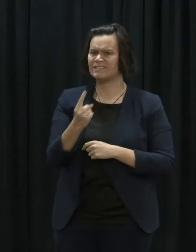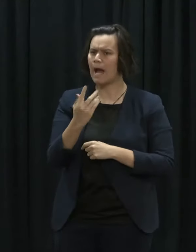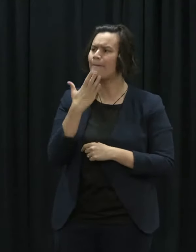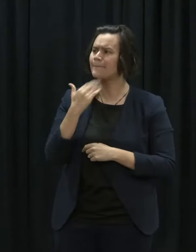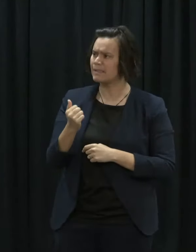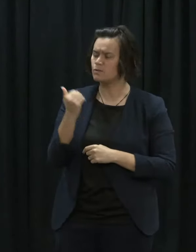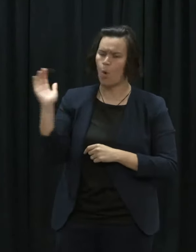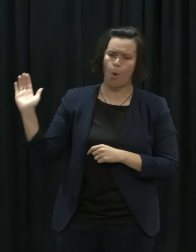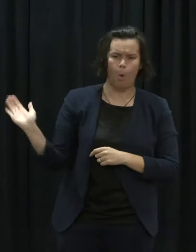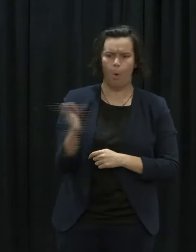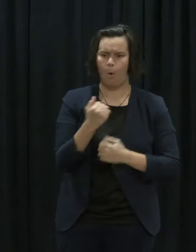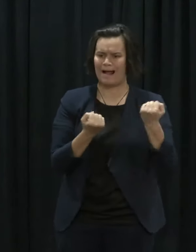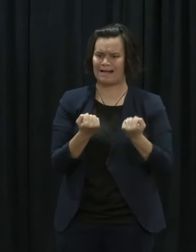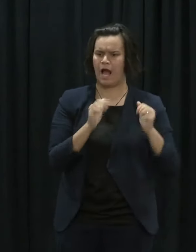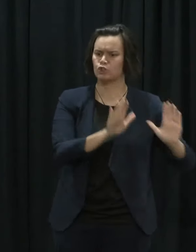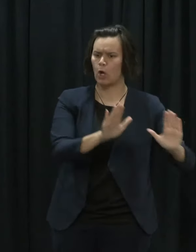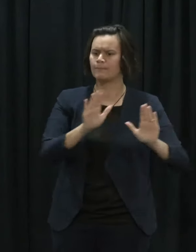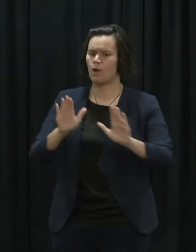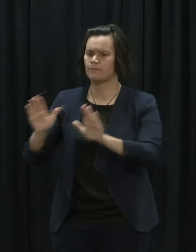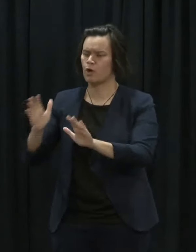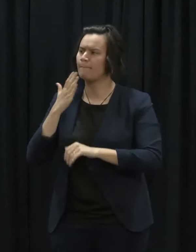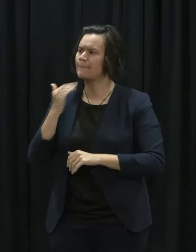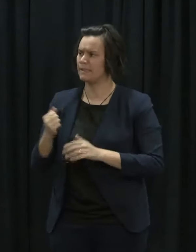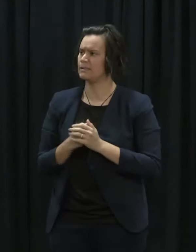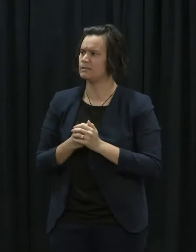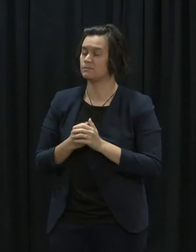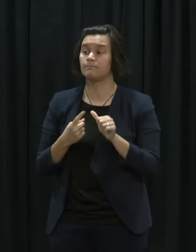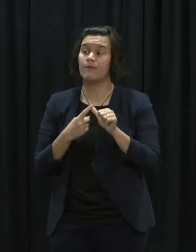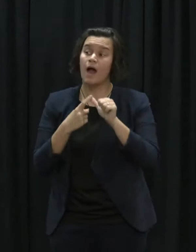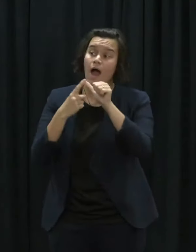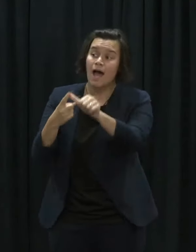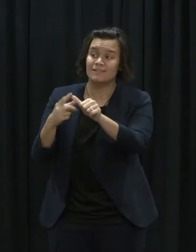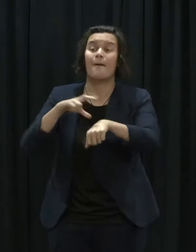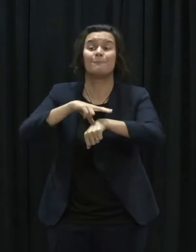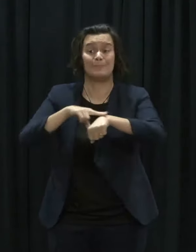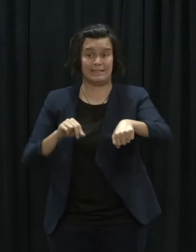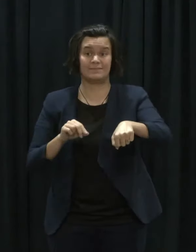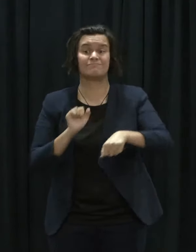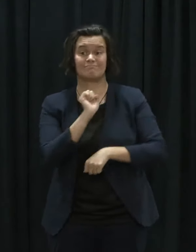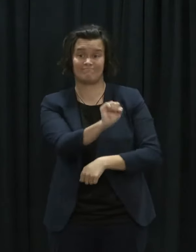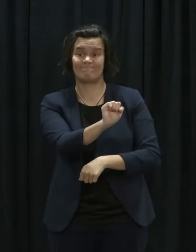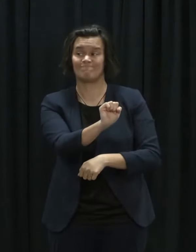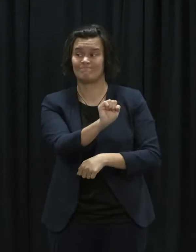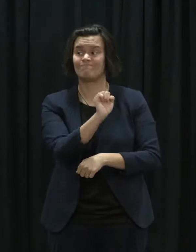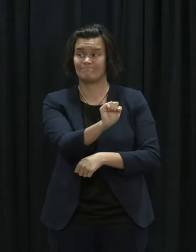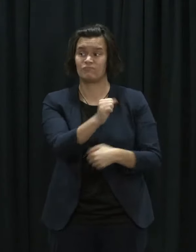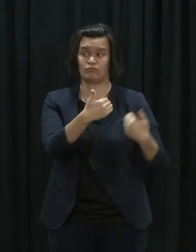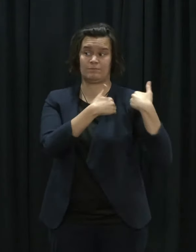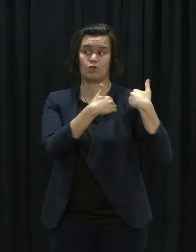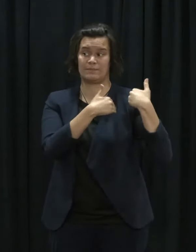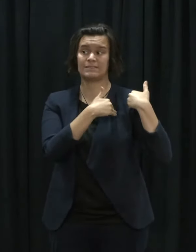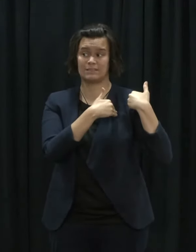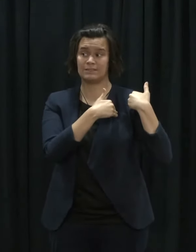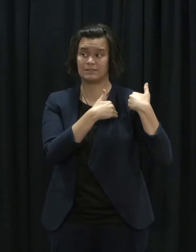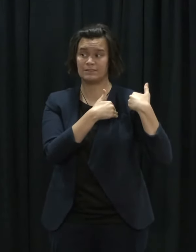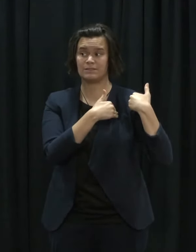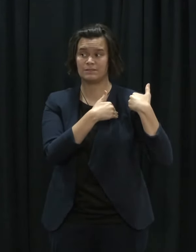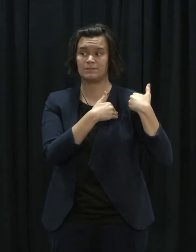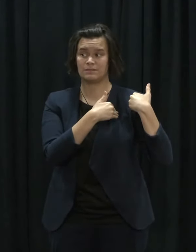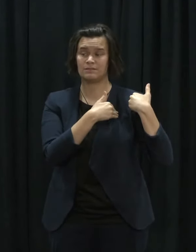so I won't be dictating how they operate them. They were saying that every